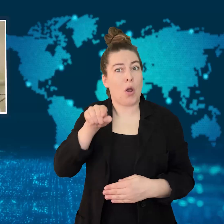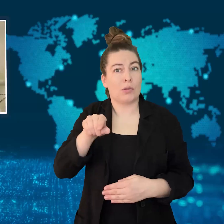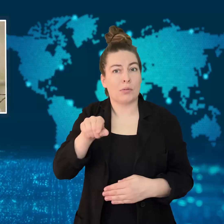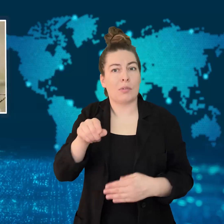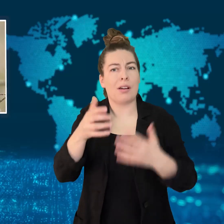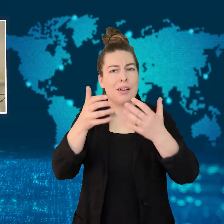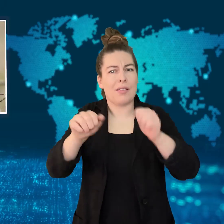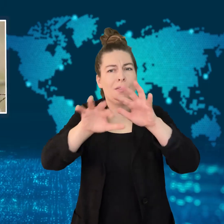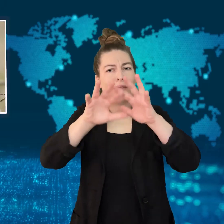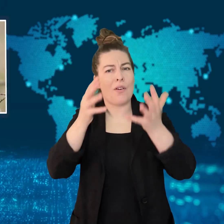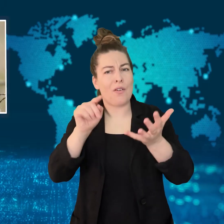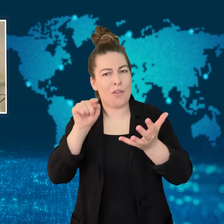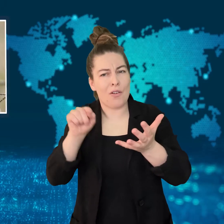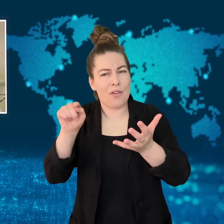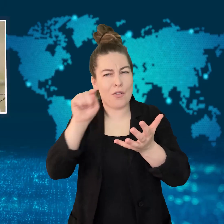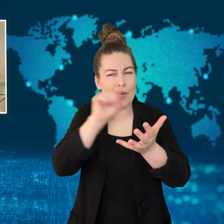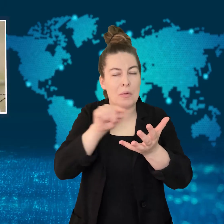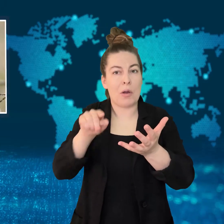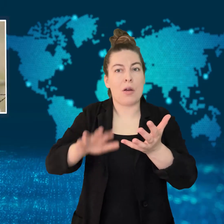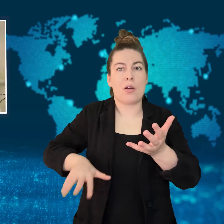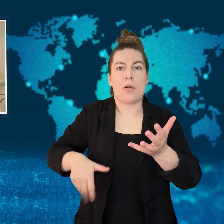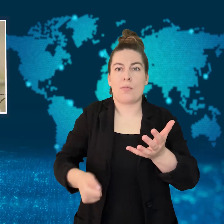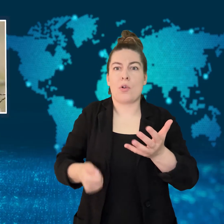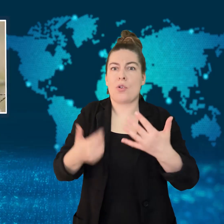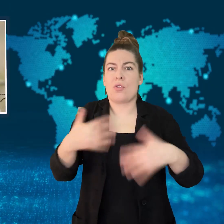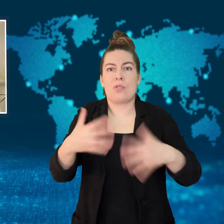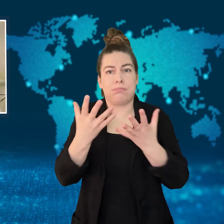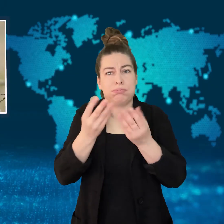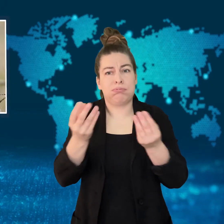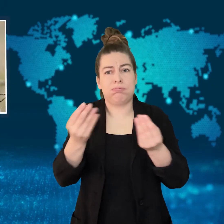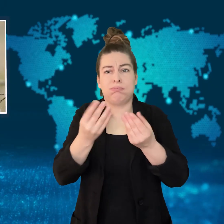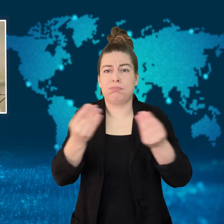Cambodia remains one of the most heavily